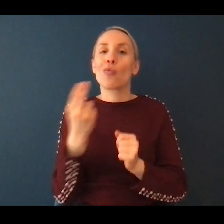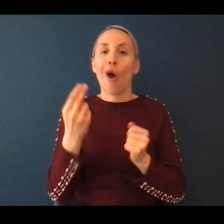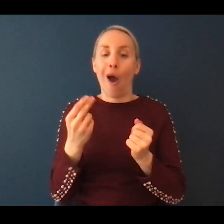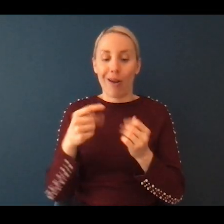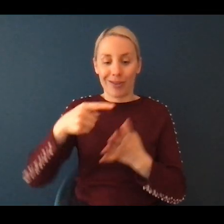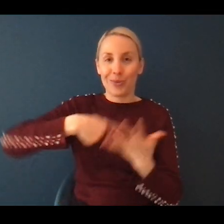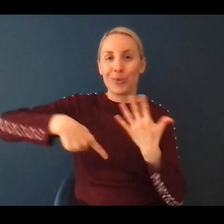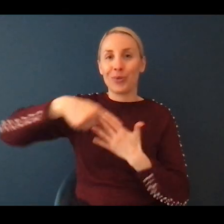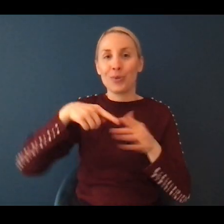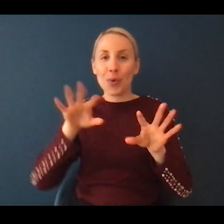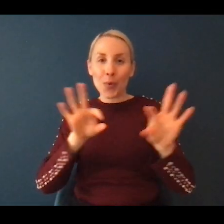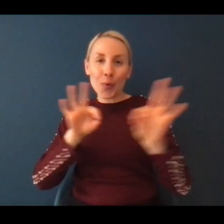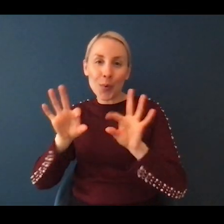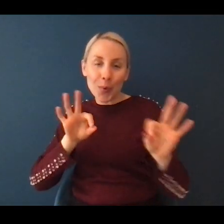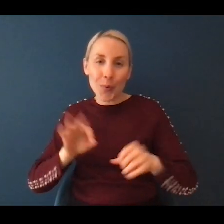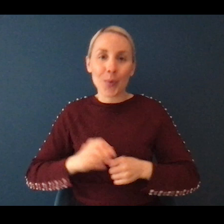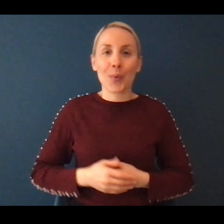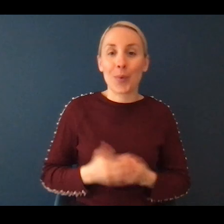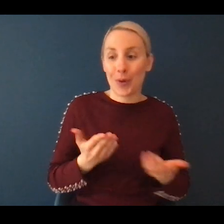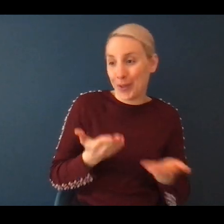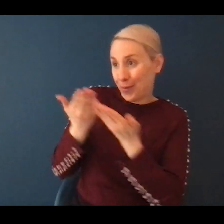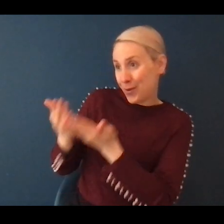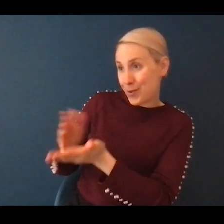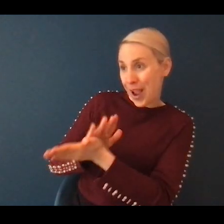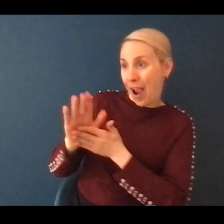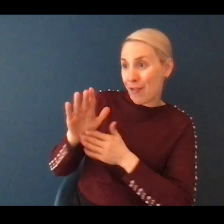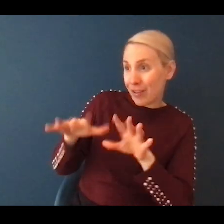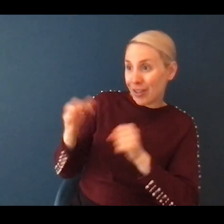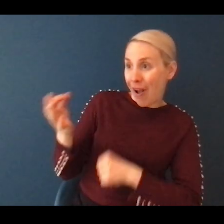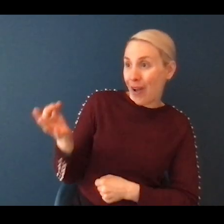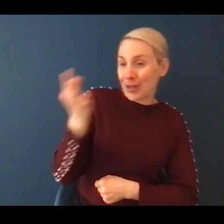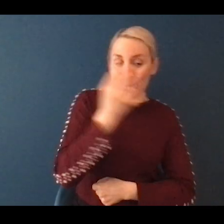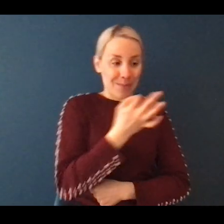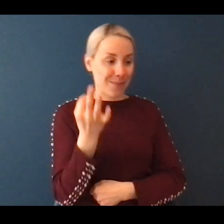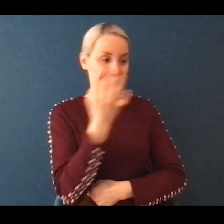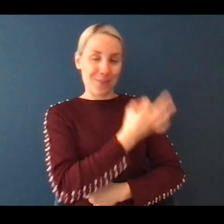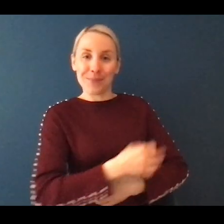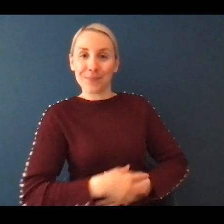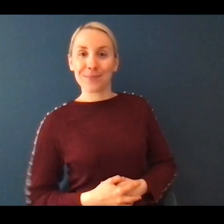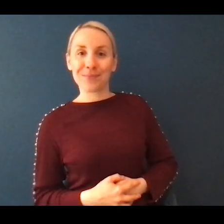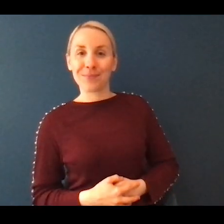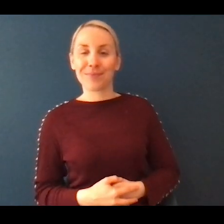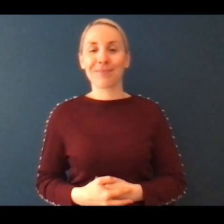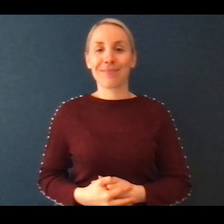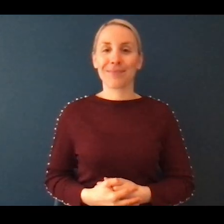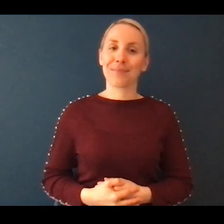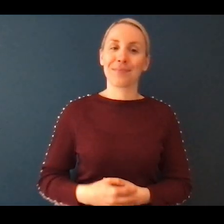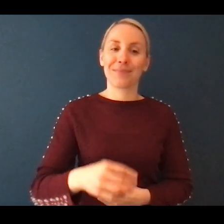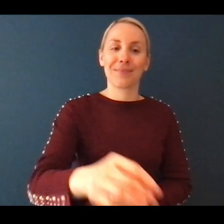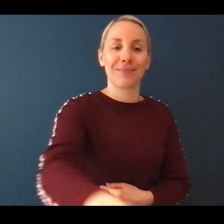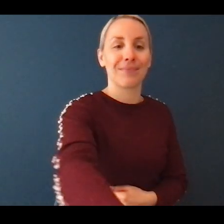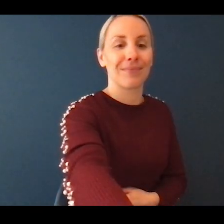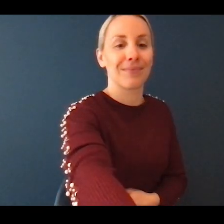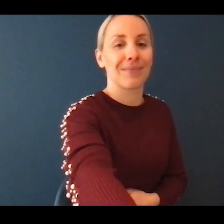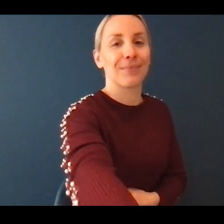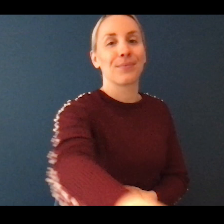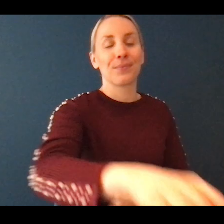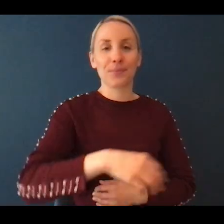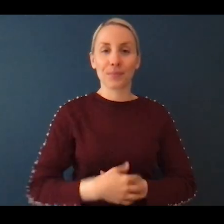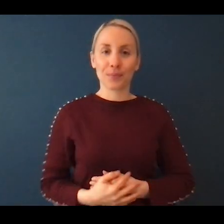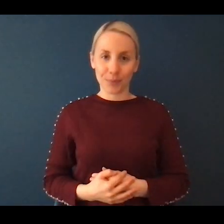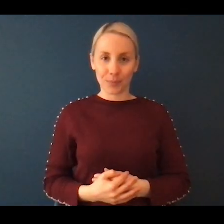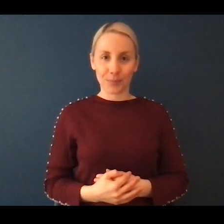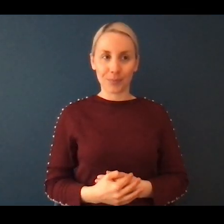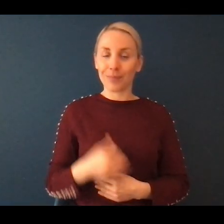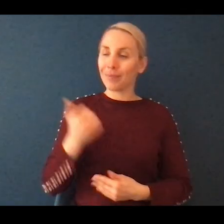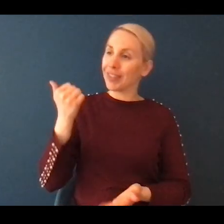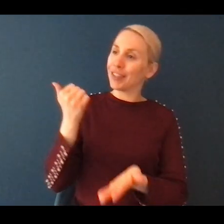over to Harriet to start with the questions. Fantastic thank you Julia so we thought it